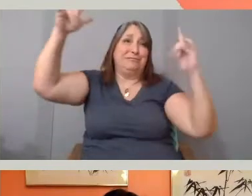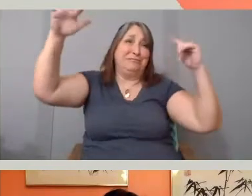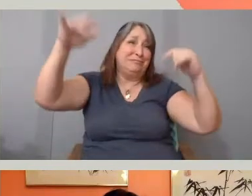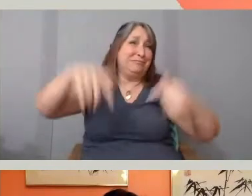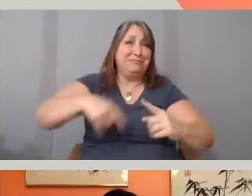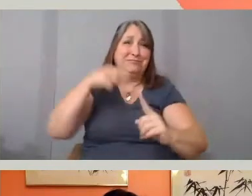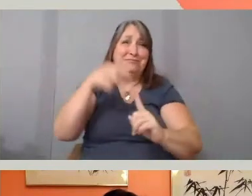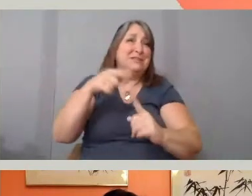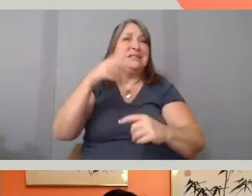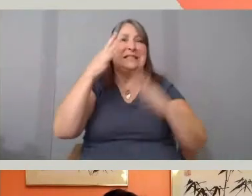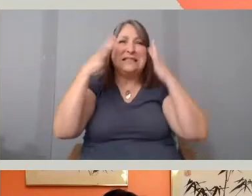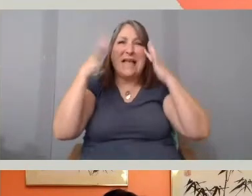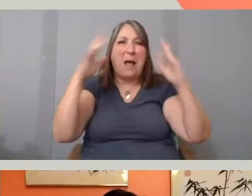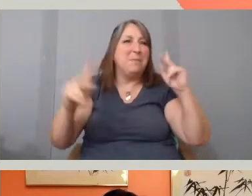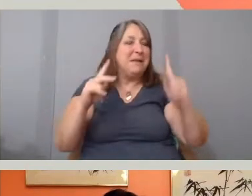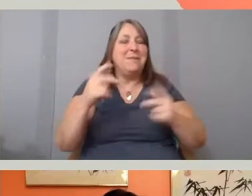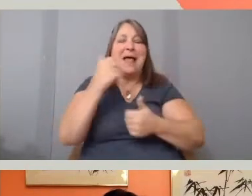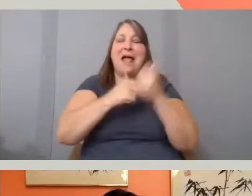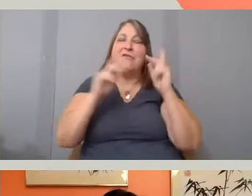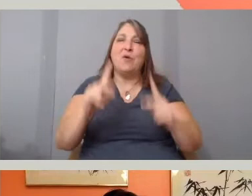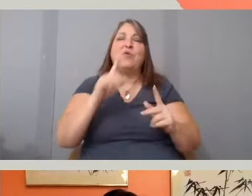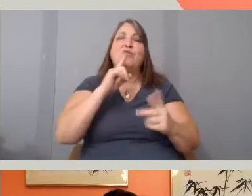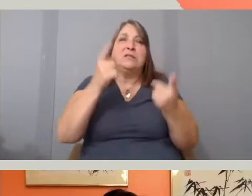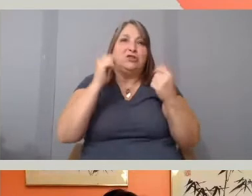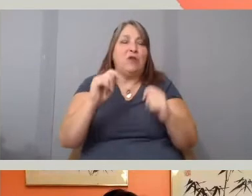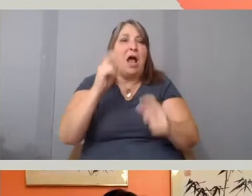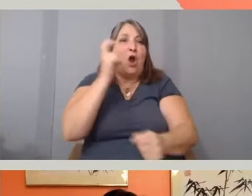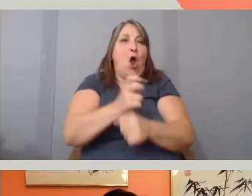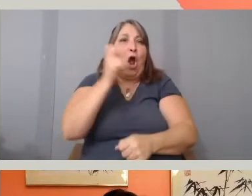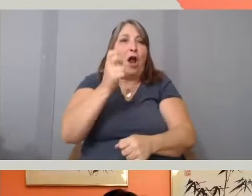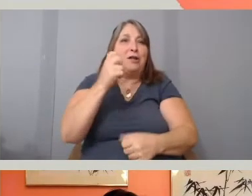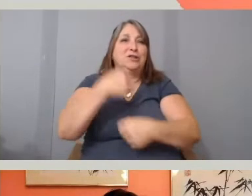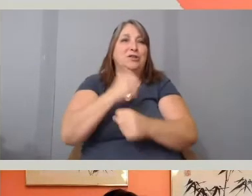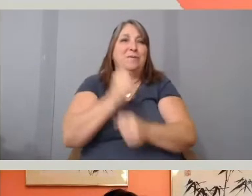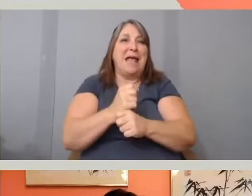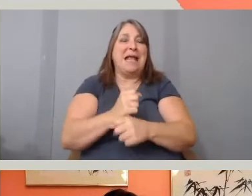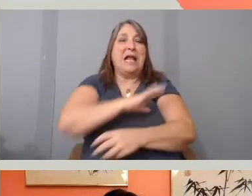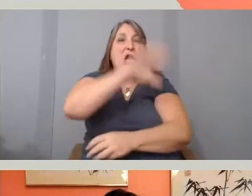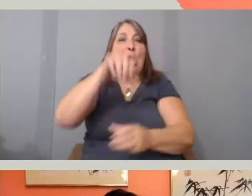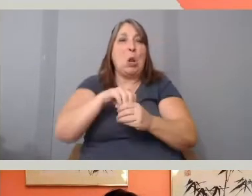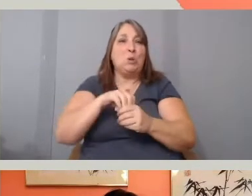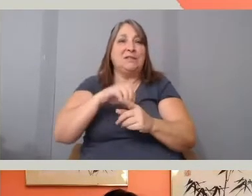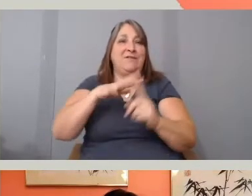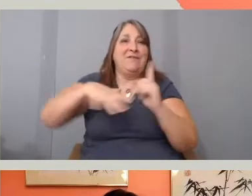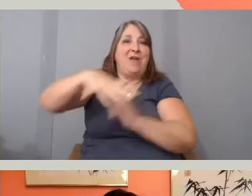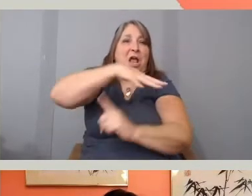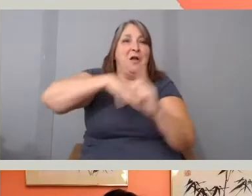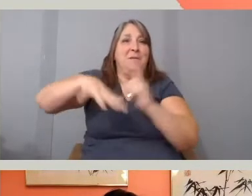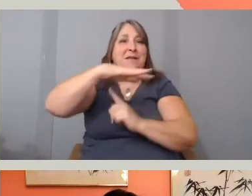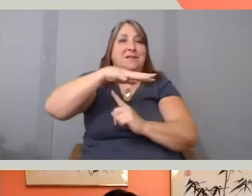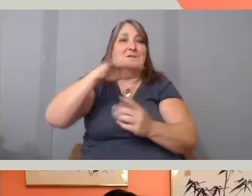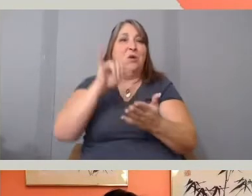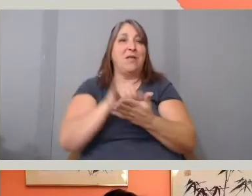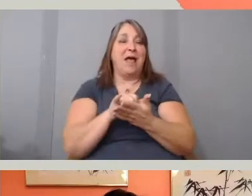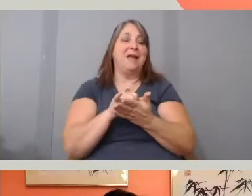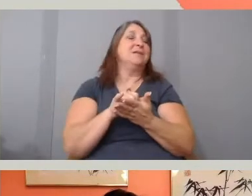everyone they really made an effort to try and create an inclusive environment, so that, you know,